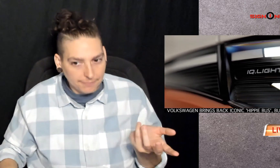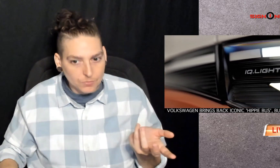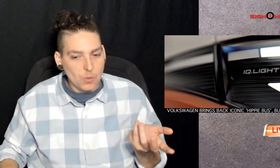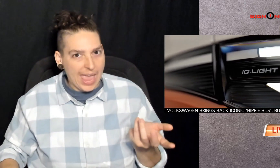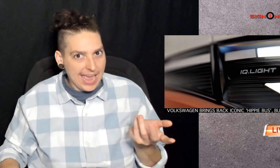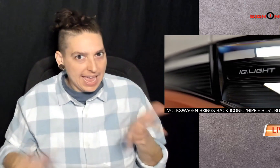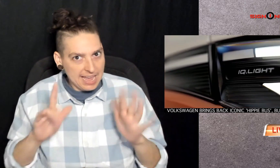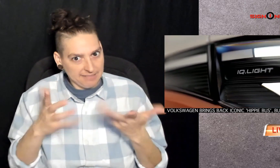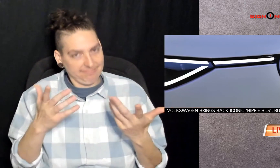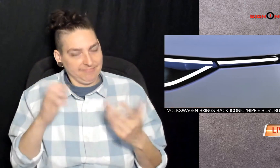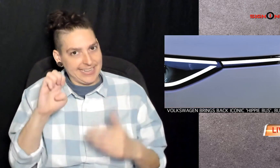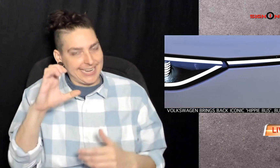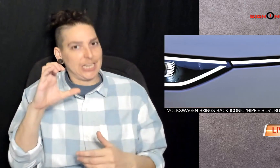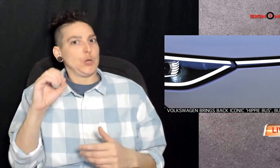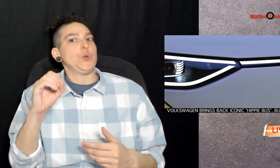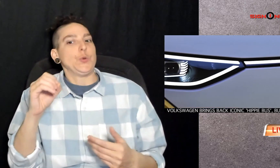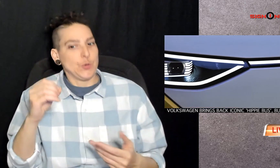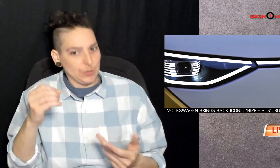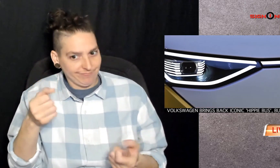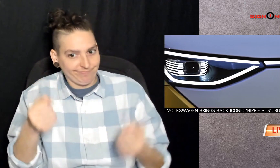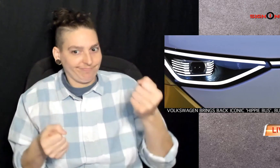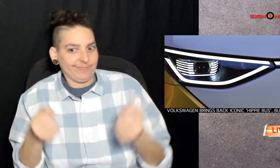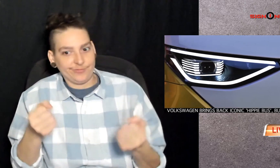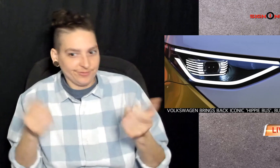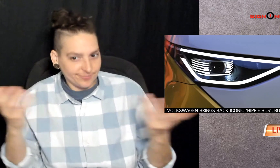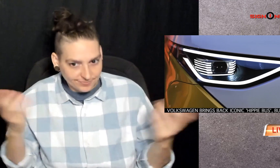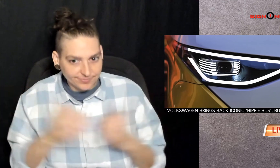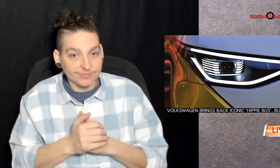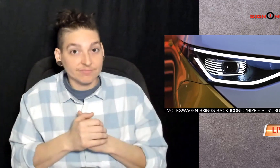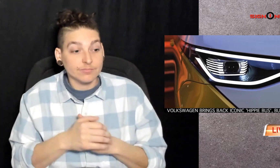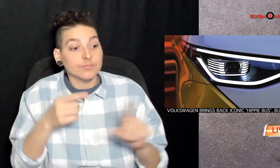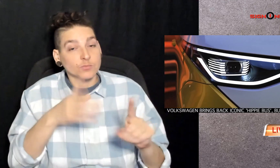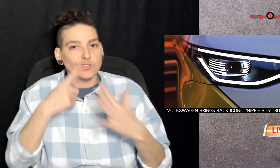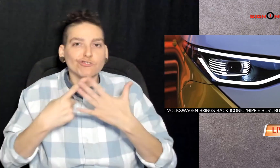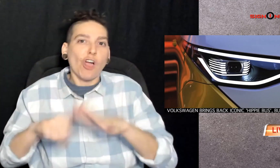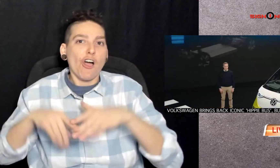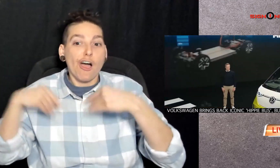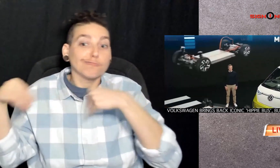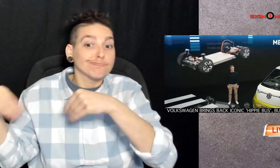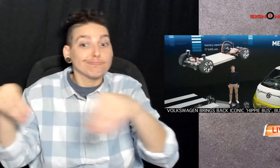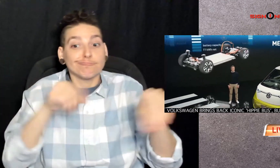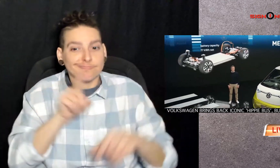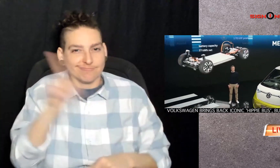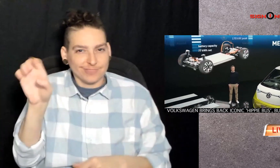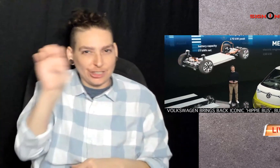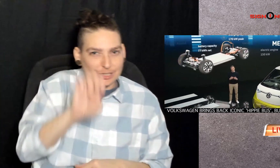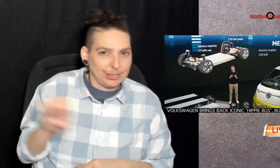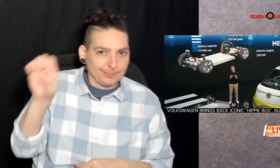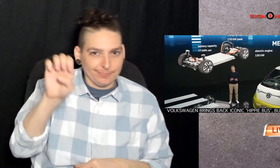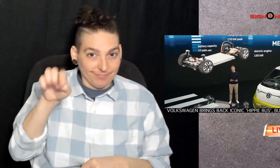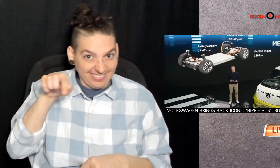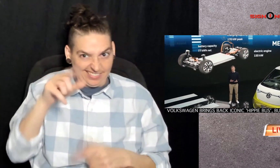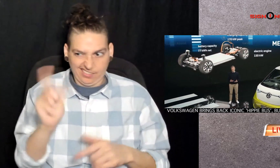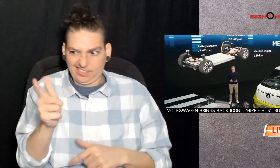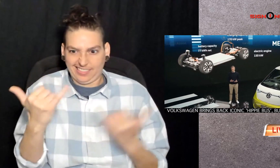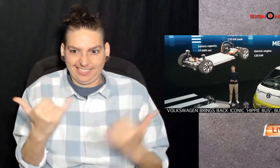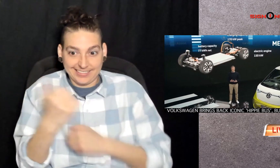the fabric will be made from recycled plastic it will go on sale in Europe later this year